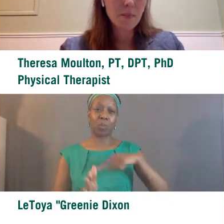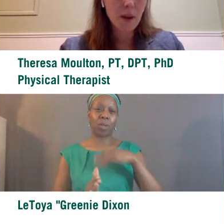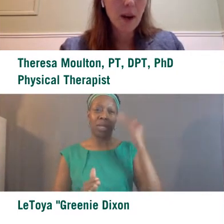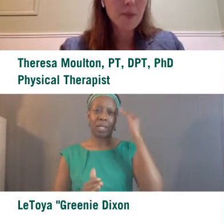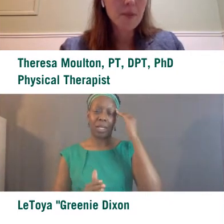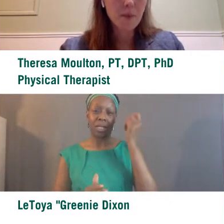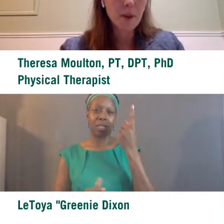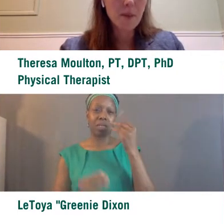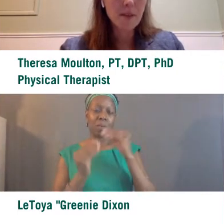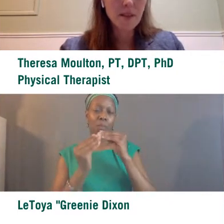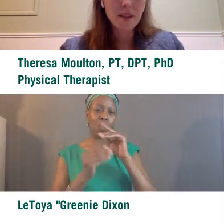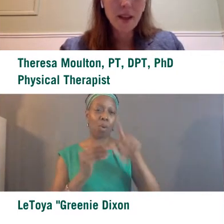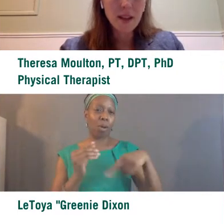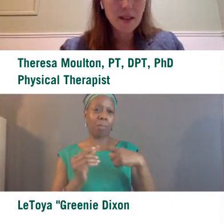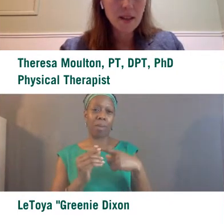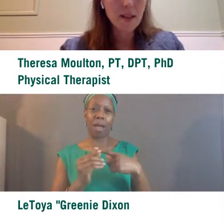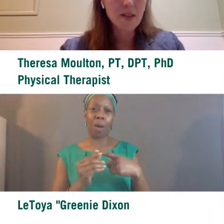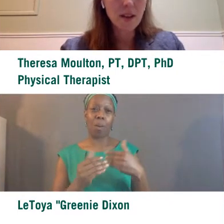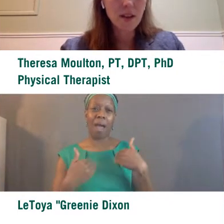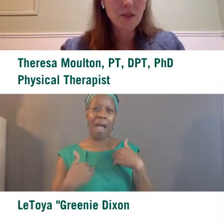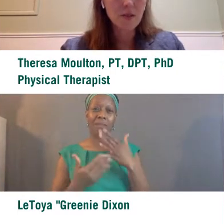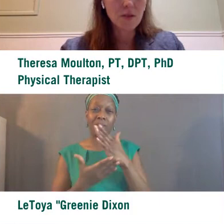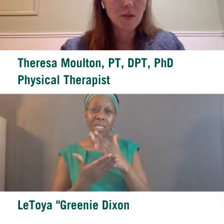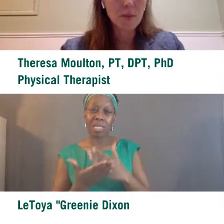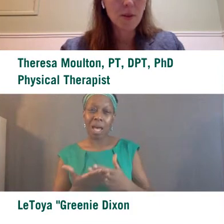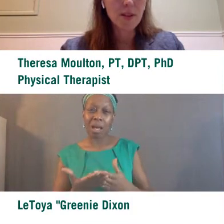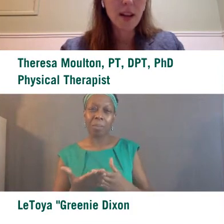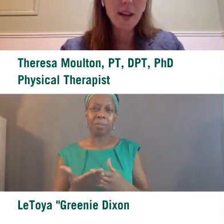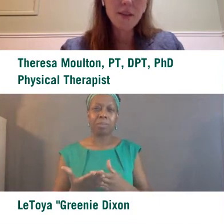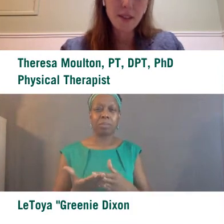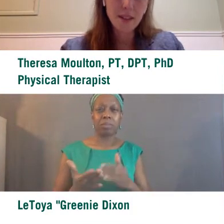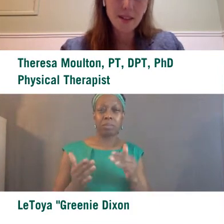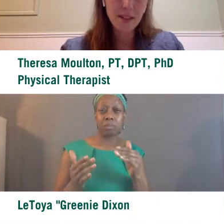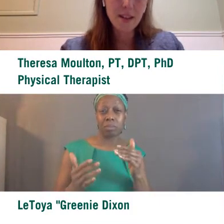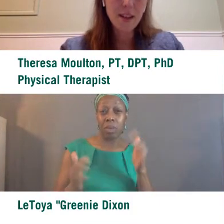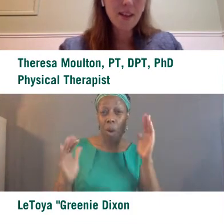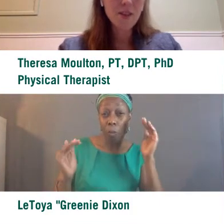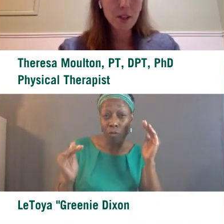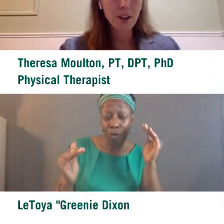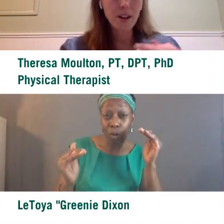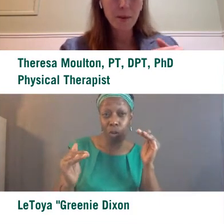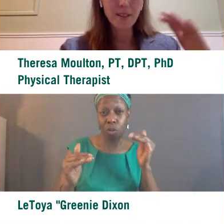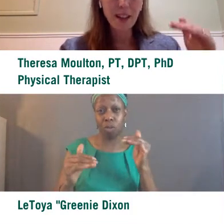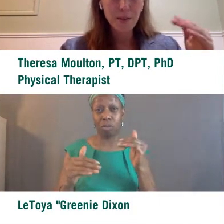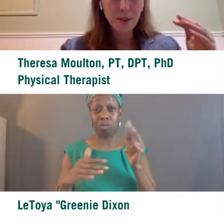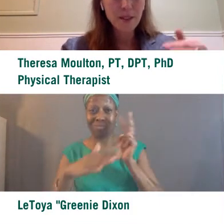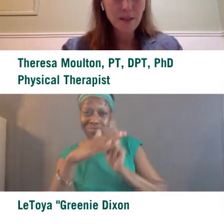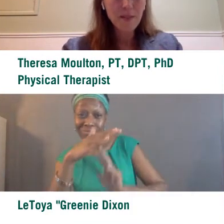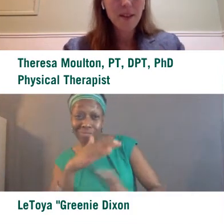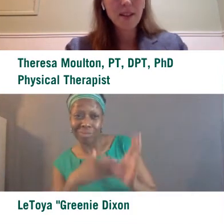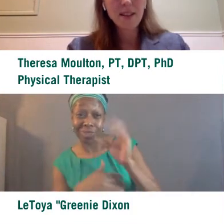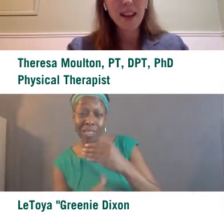There is perhaps some promising case studies or anecdotal reports. I have not seen, you know, we talk about levels of evidence.